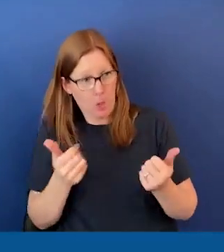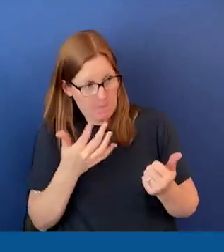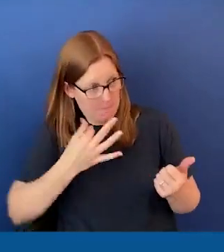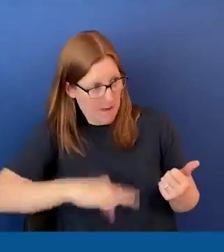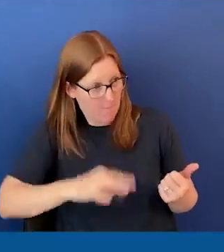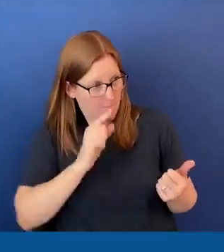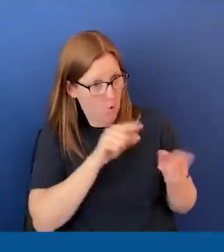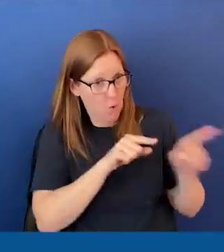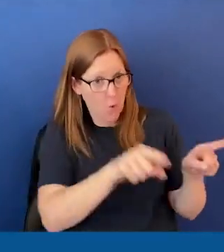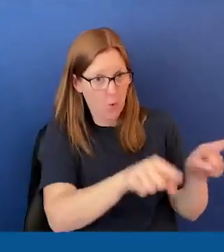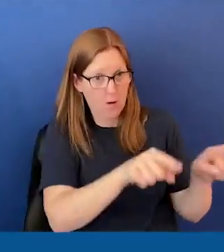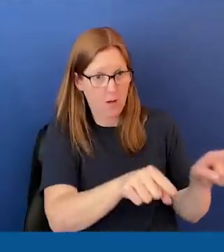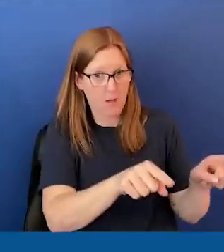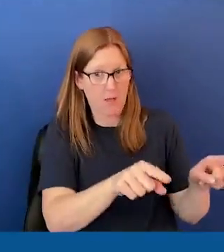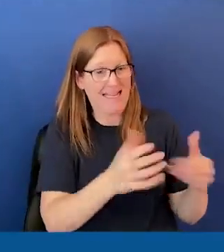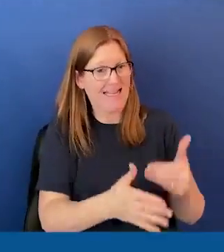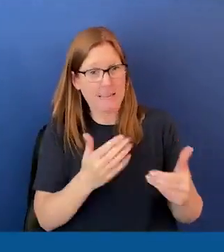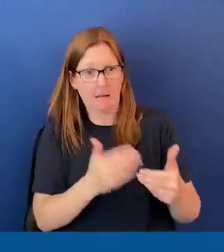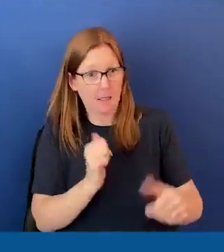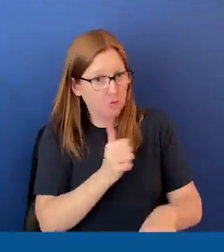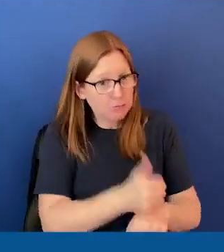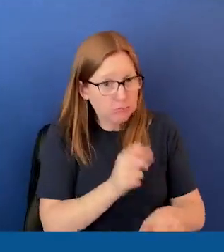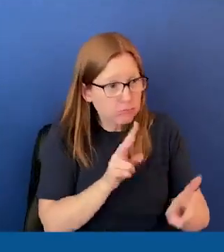easily apply in their home environment.